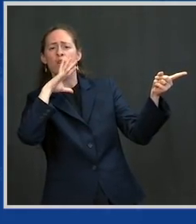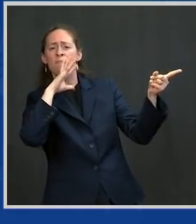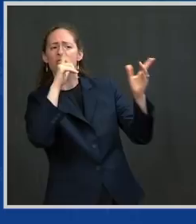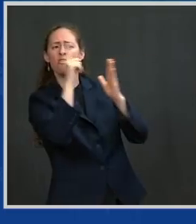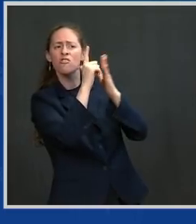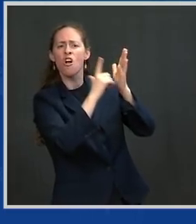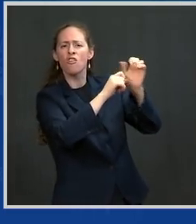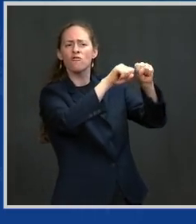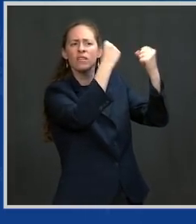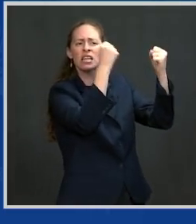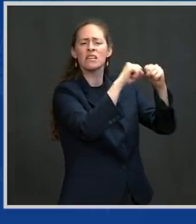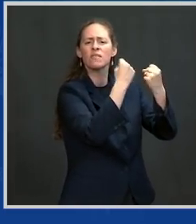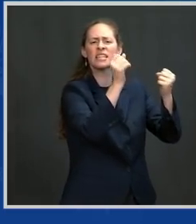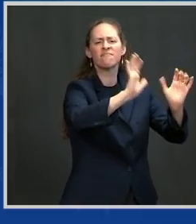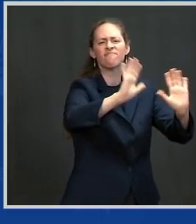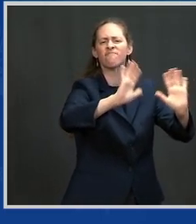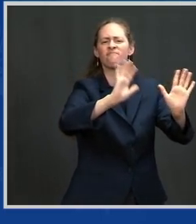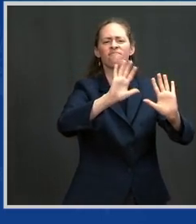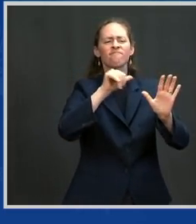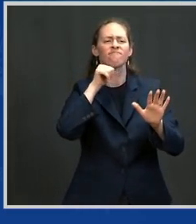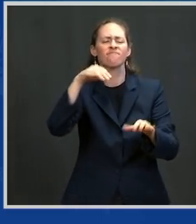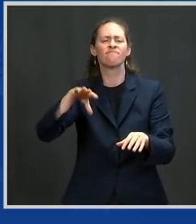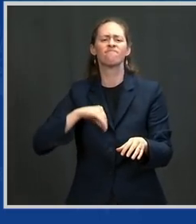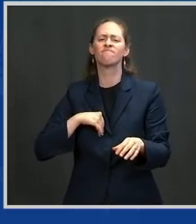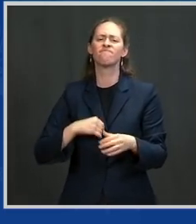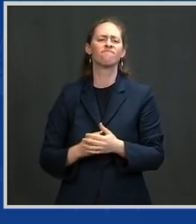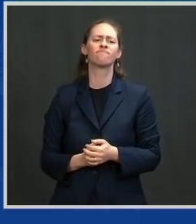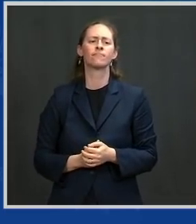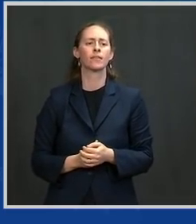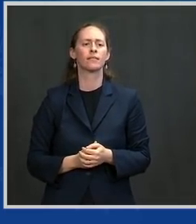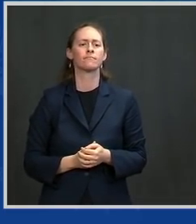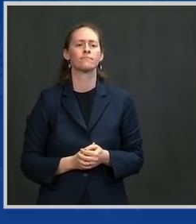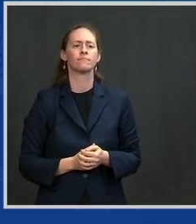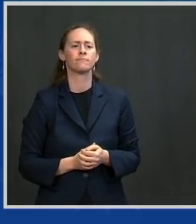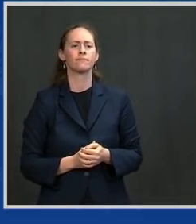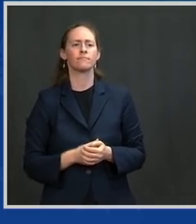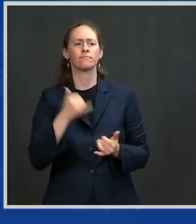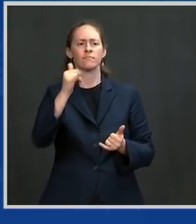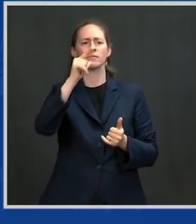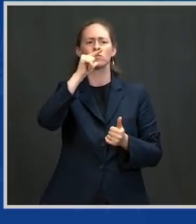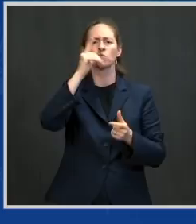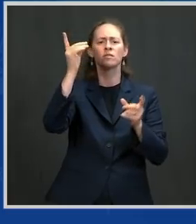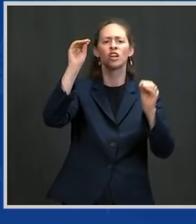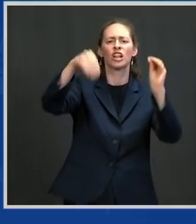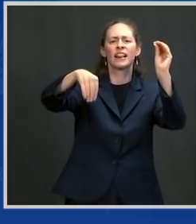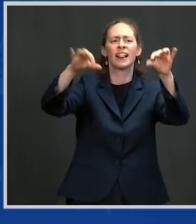guard against those who would stoke hatred and division for political gain -- this phony populism;